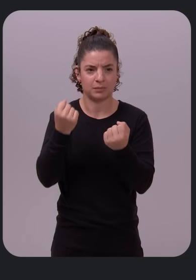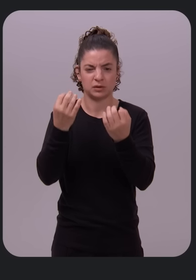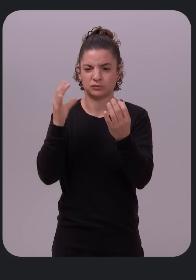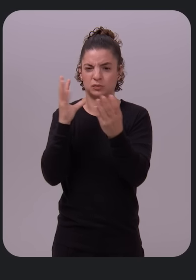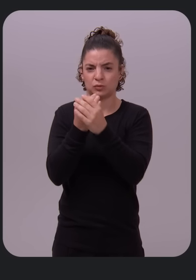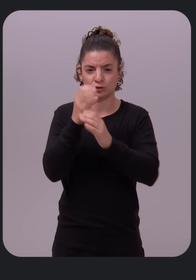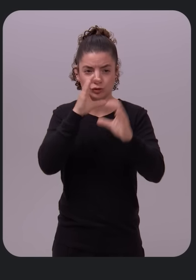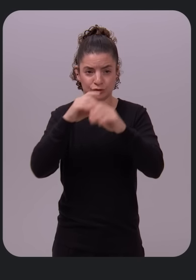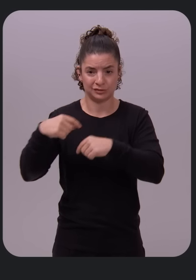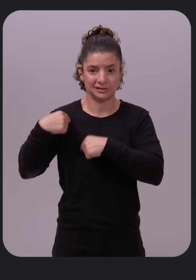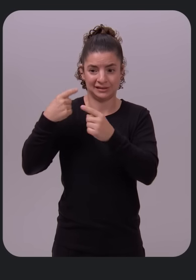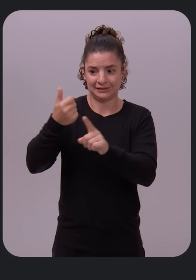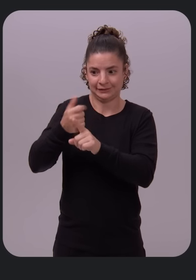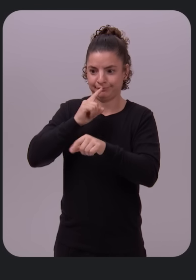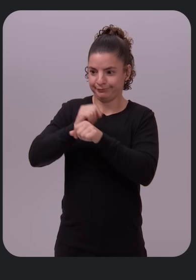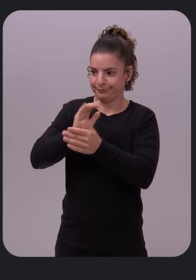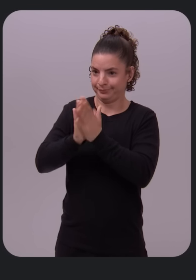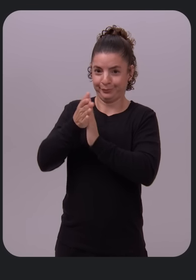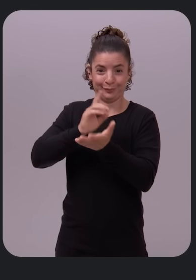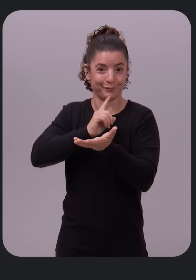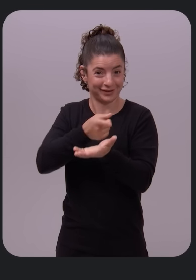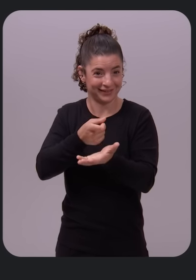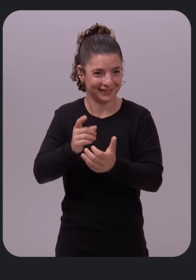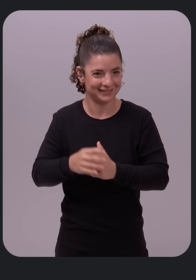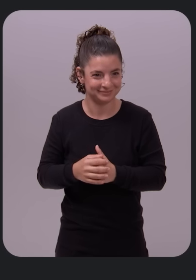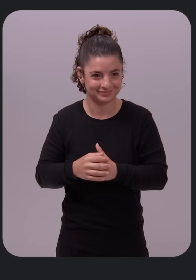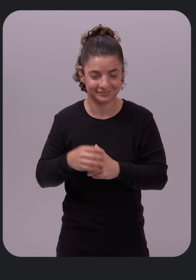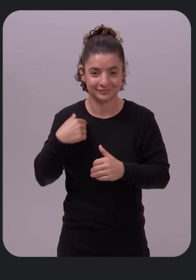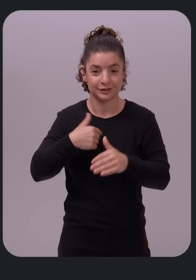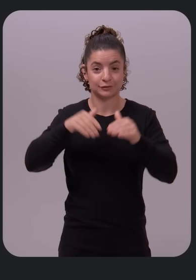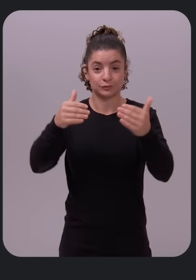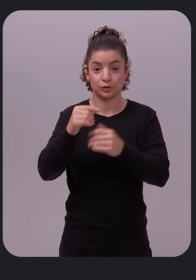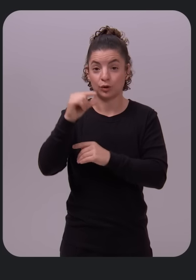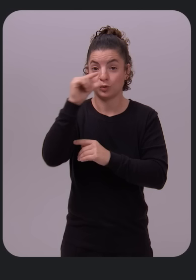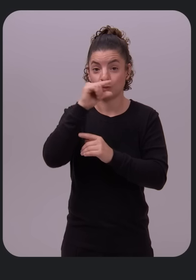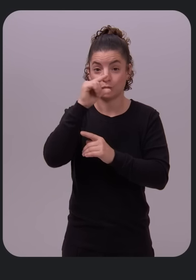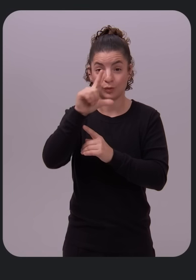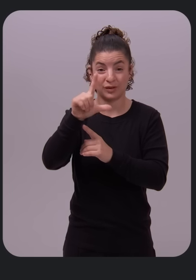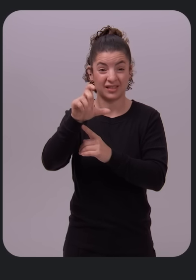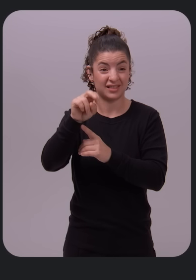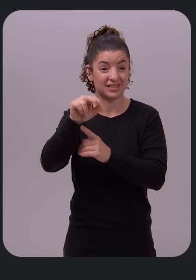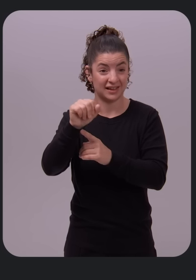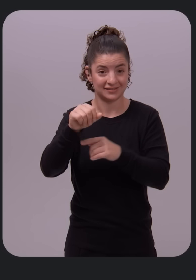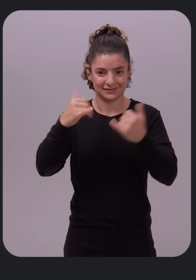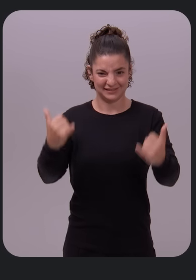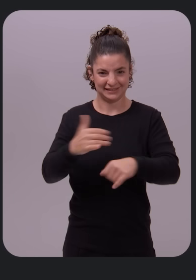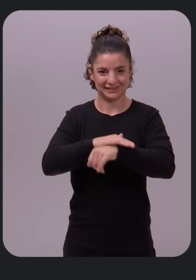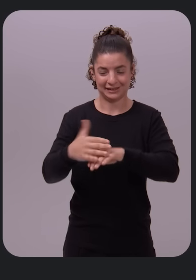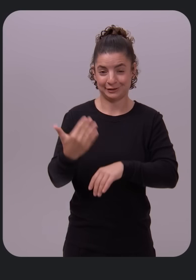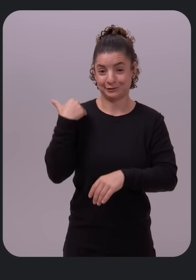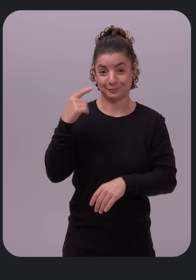since before it was really even a thing. We introduced Google Lens on this very stage back in 2017.